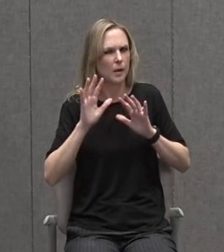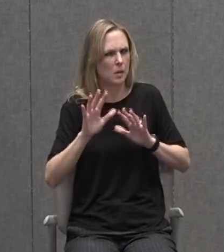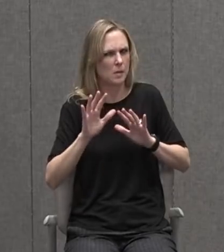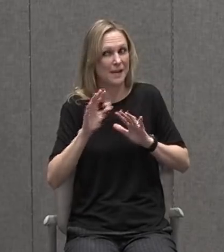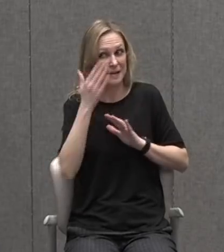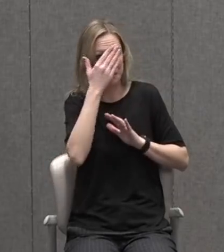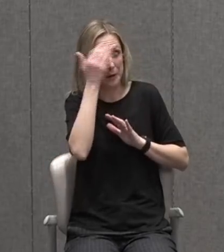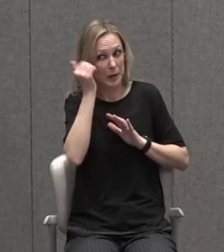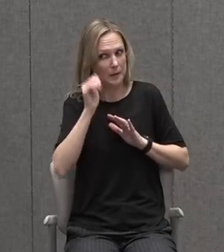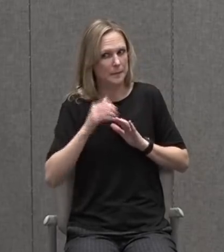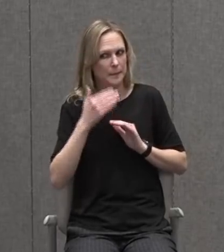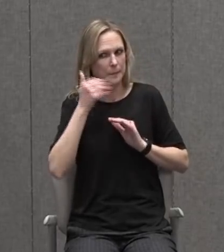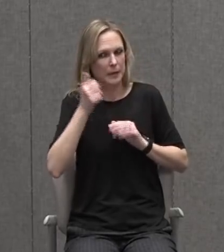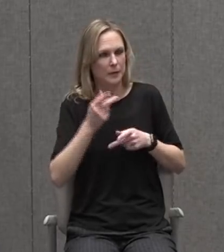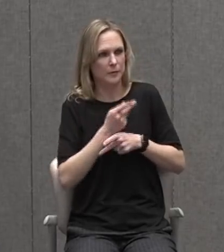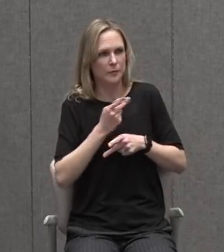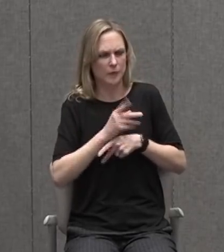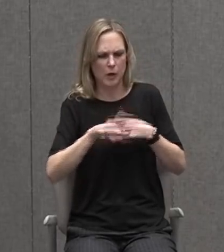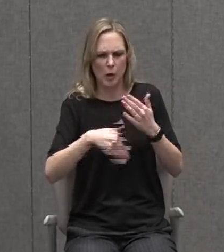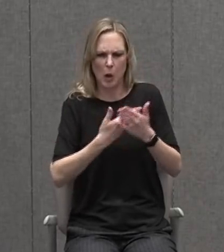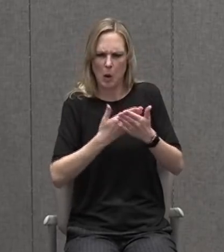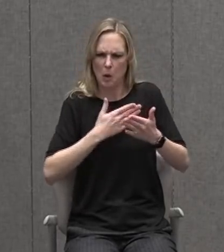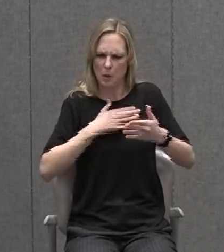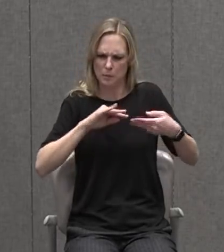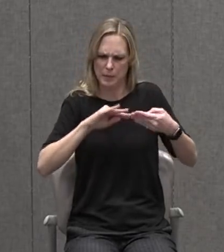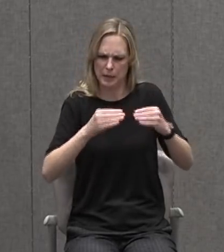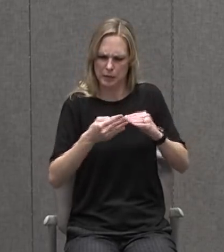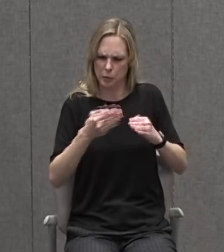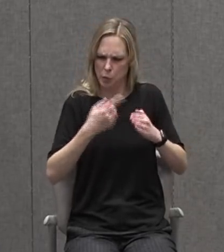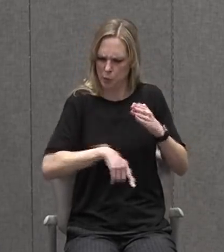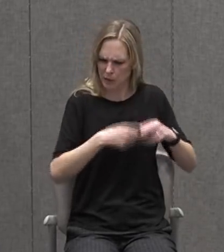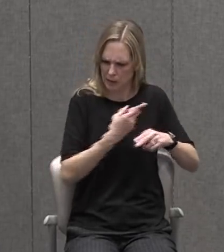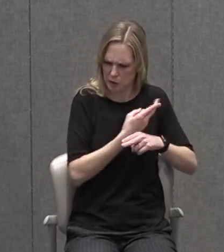I better figure out where all my digits are and what I've used and what I've not used.